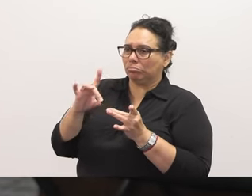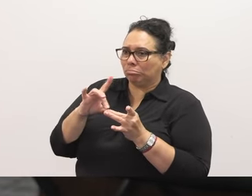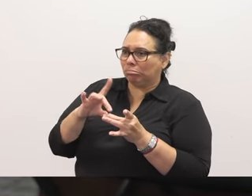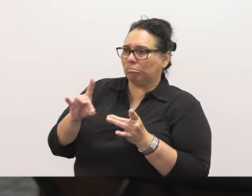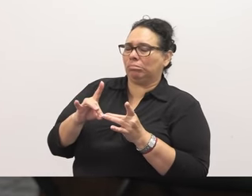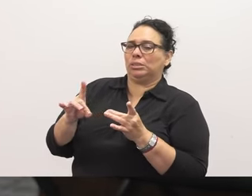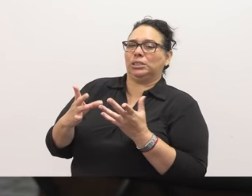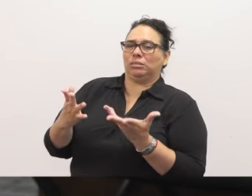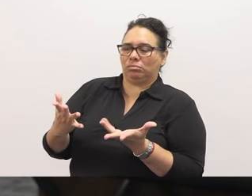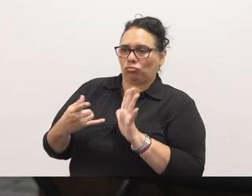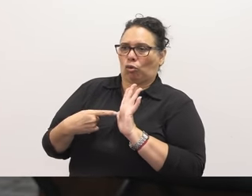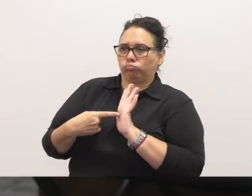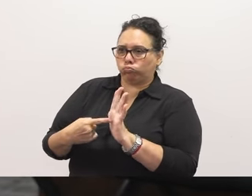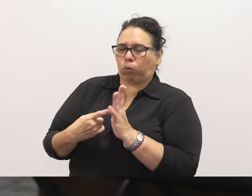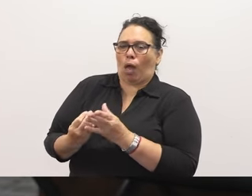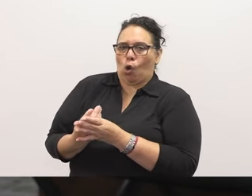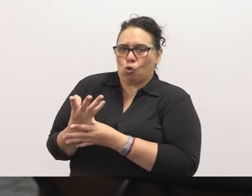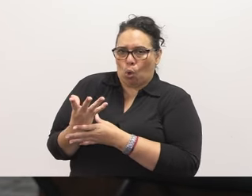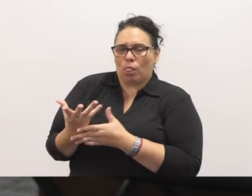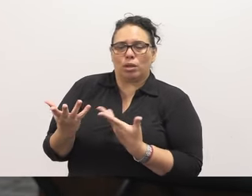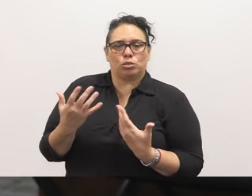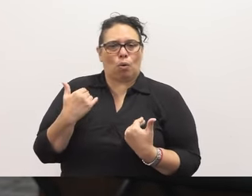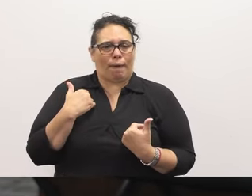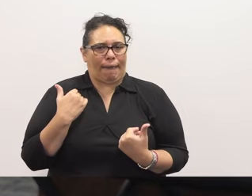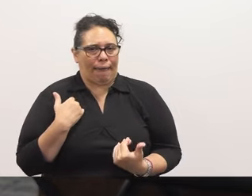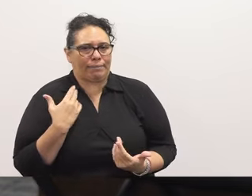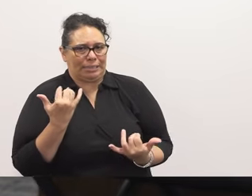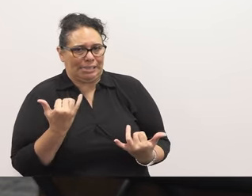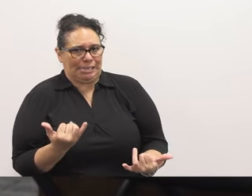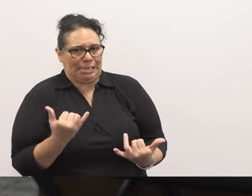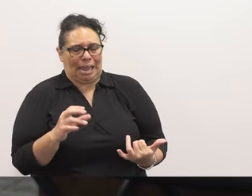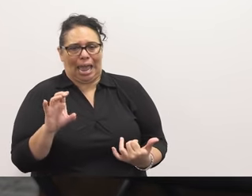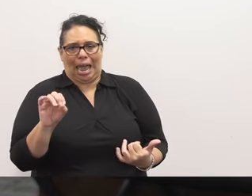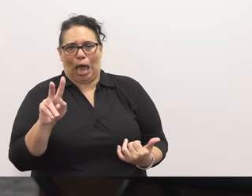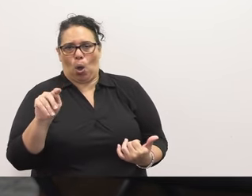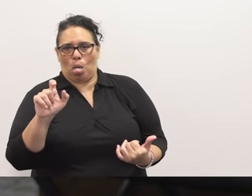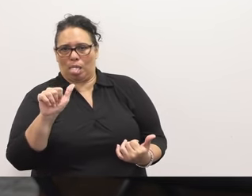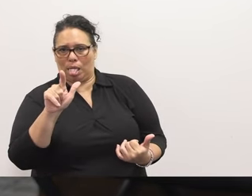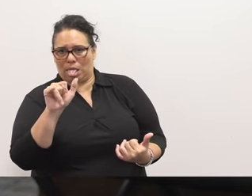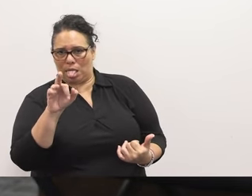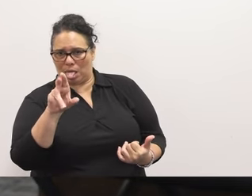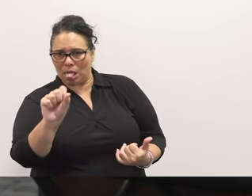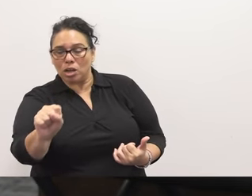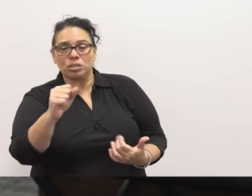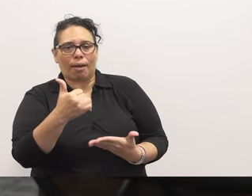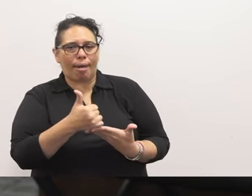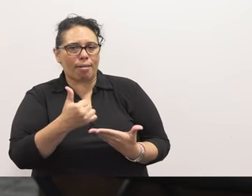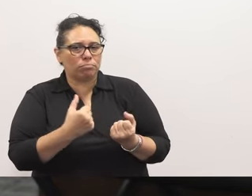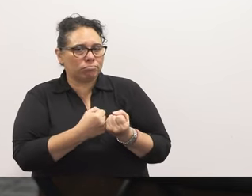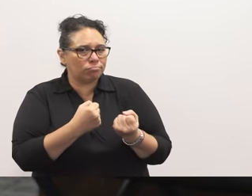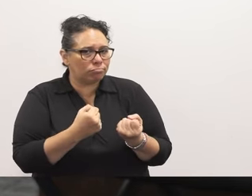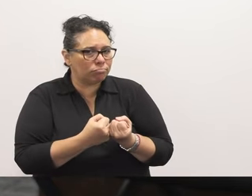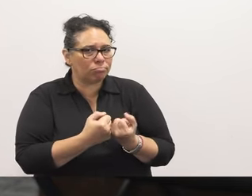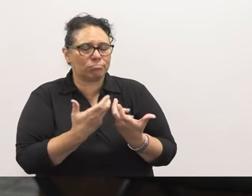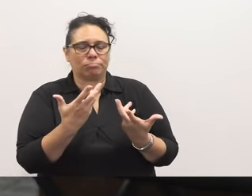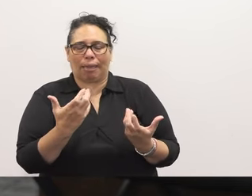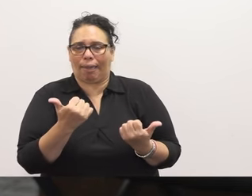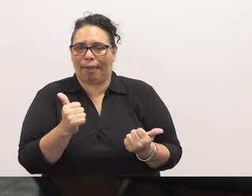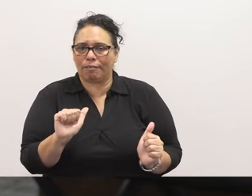And so having these outliers today, I think helps support some of the efforts that we obviously want to achieve.